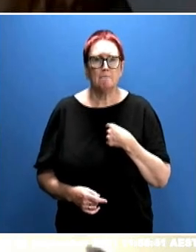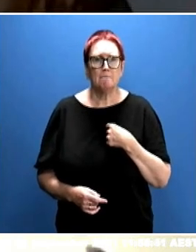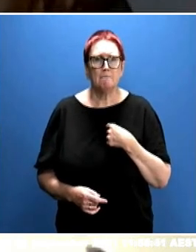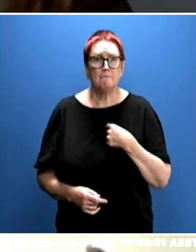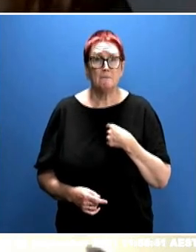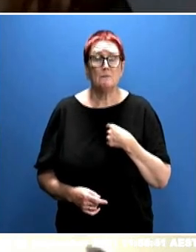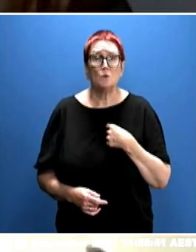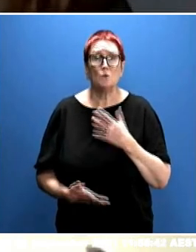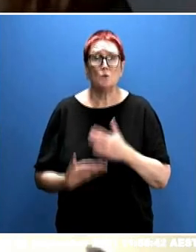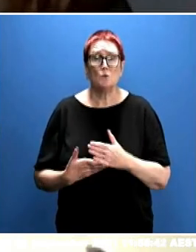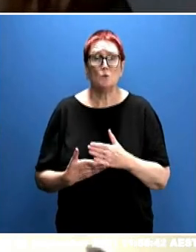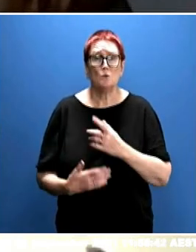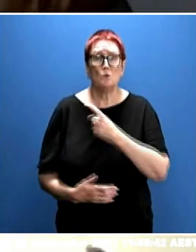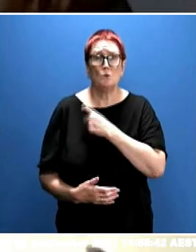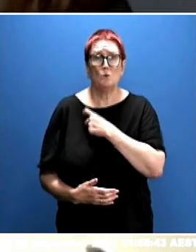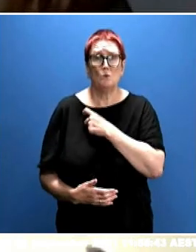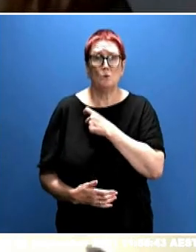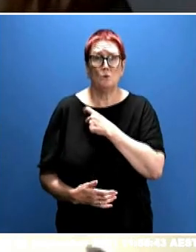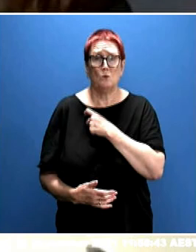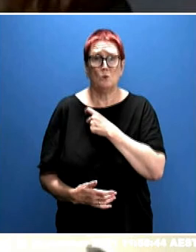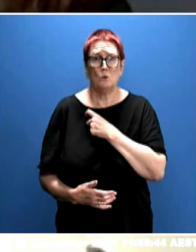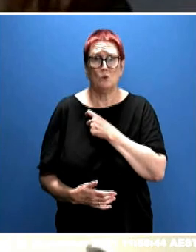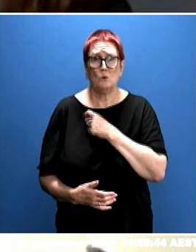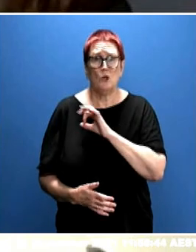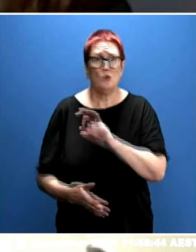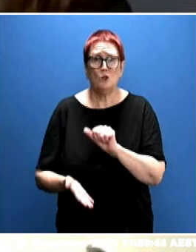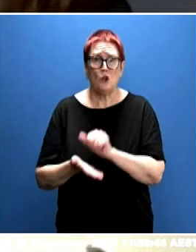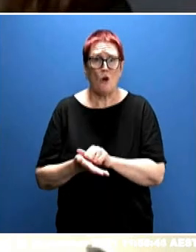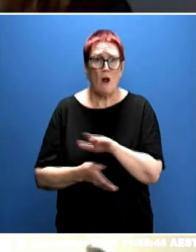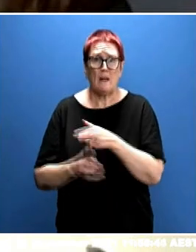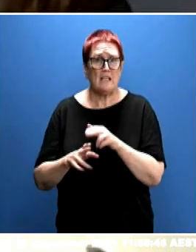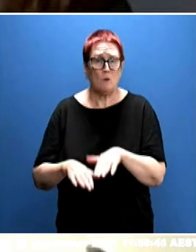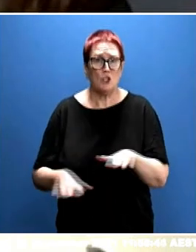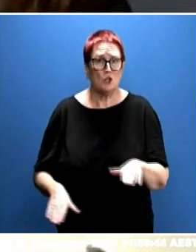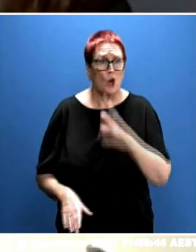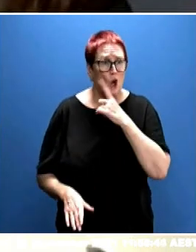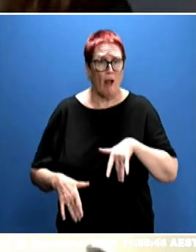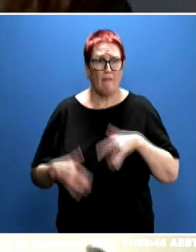it was scary and not an appropriate place for children. She felt alone.